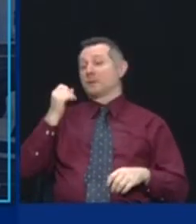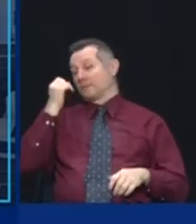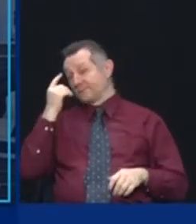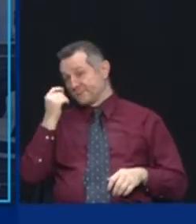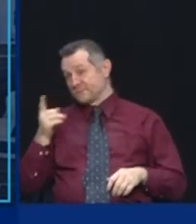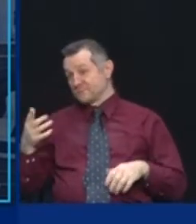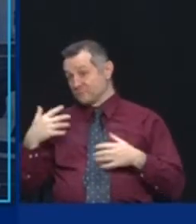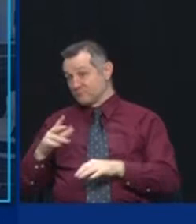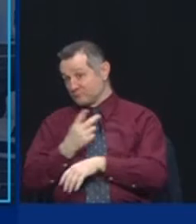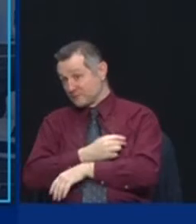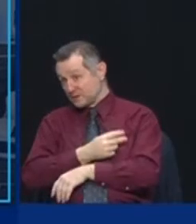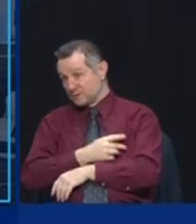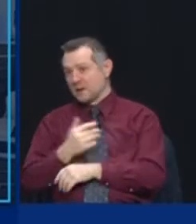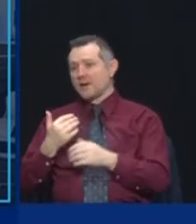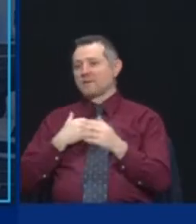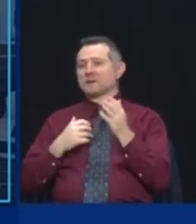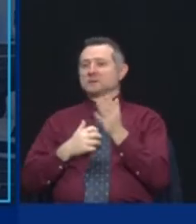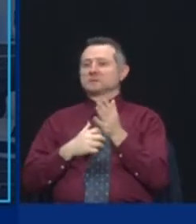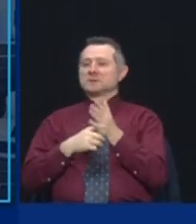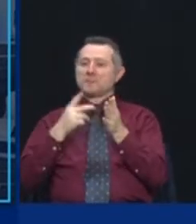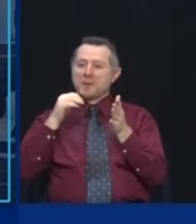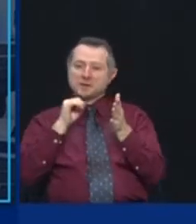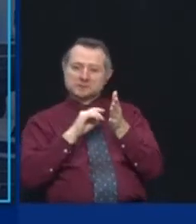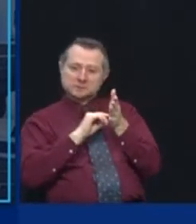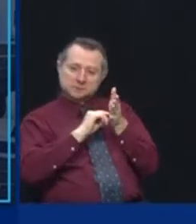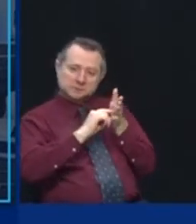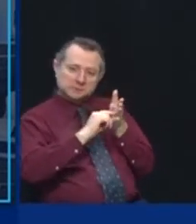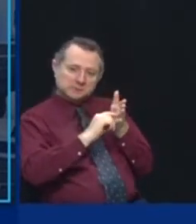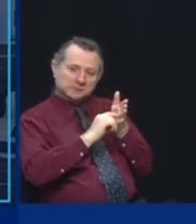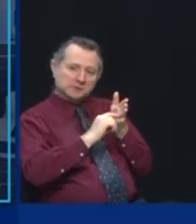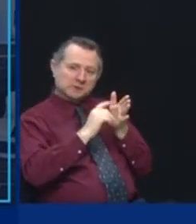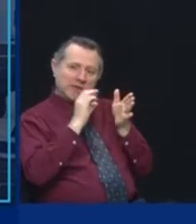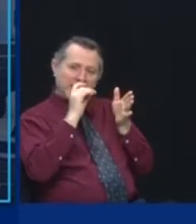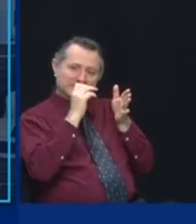ANOTHER CATEGORY. NO TESTING.